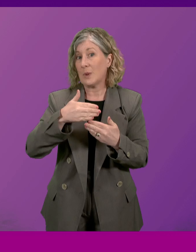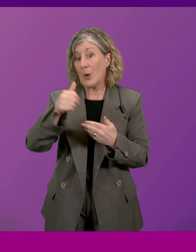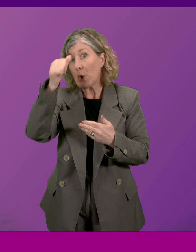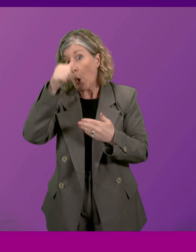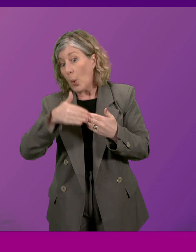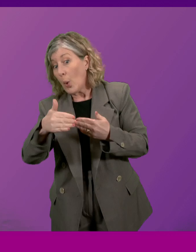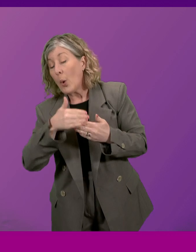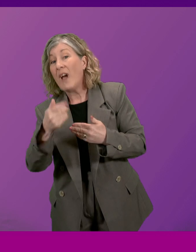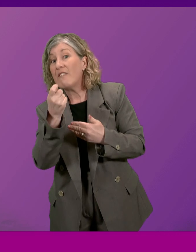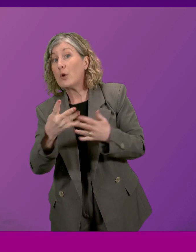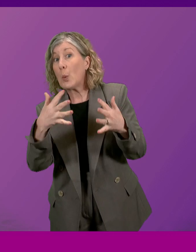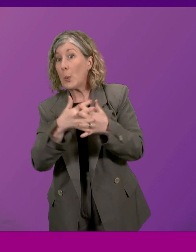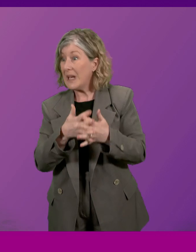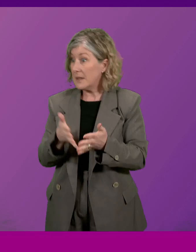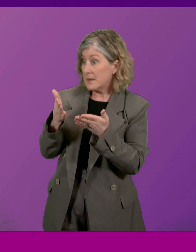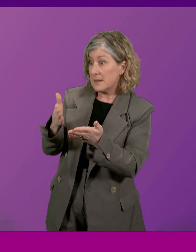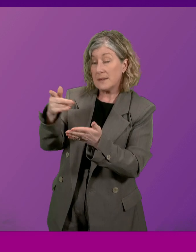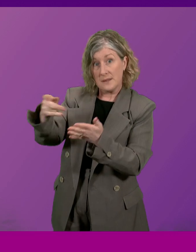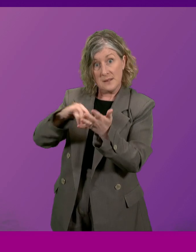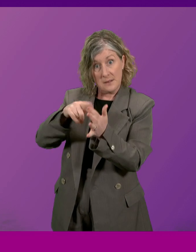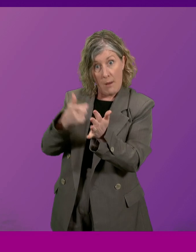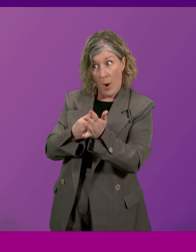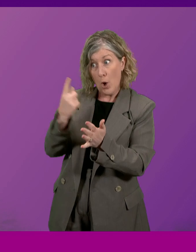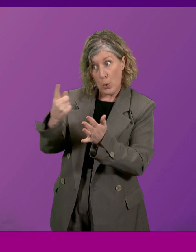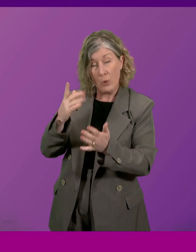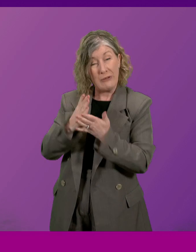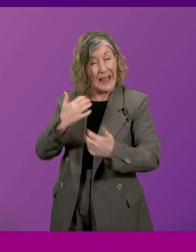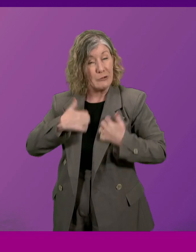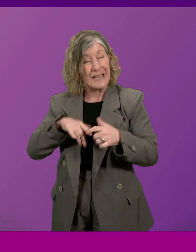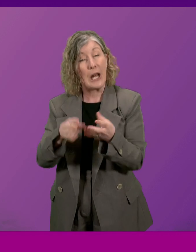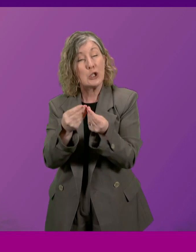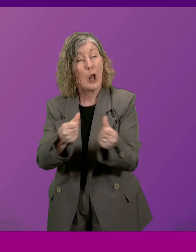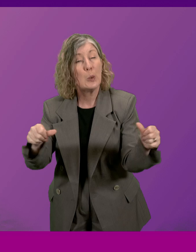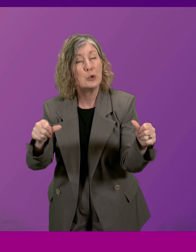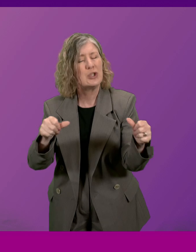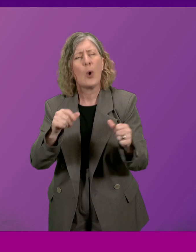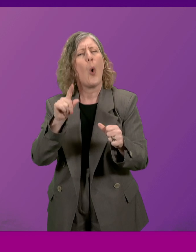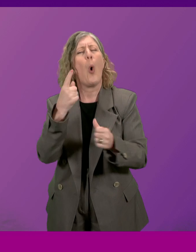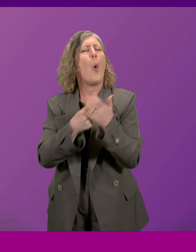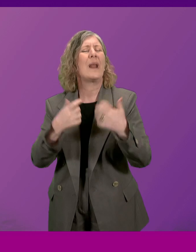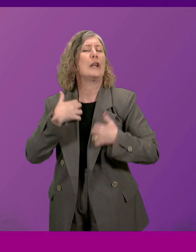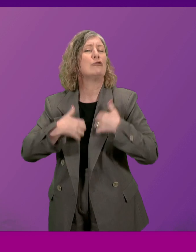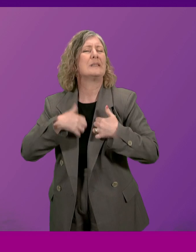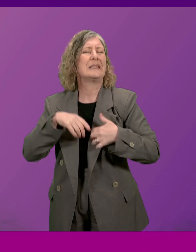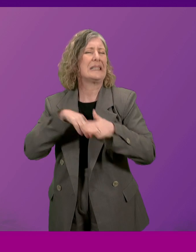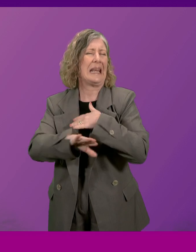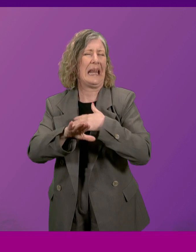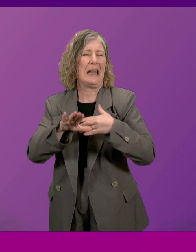Sarwar is interested in a solution or whether he is interested only in rhetoric. The Government’s